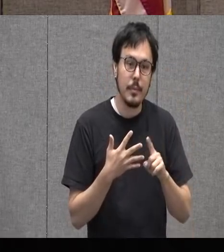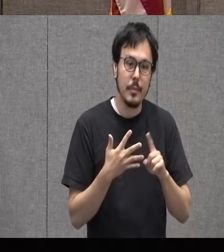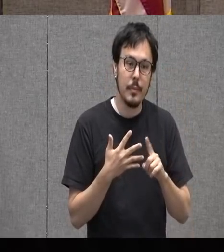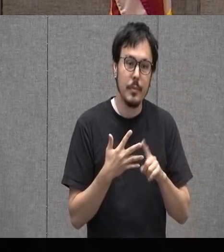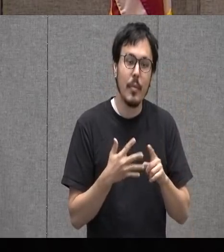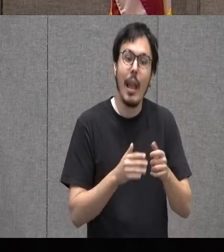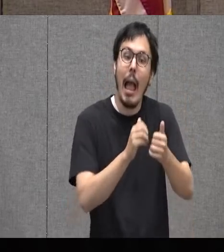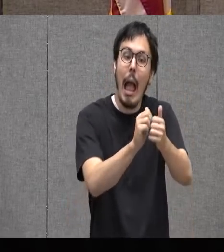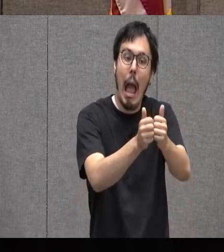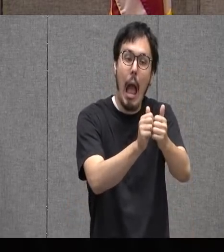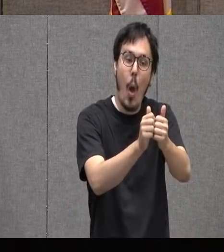How?